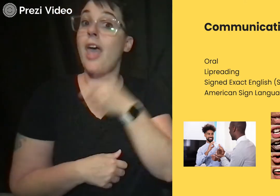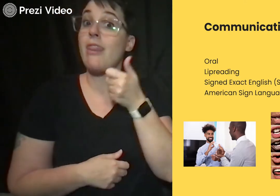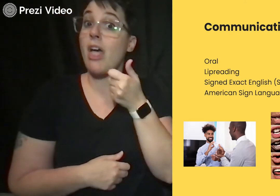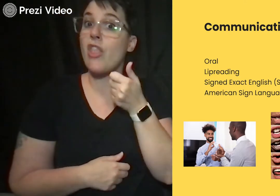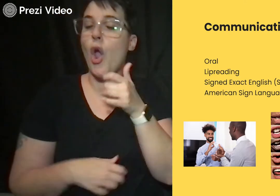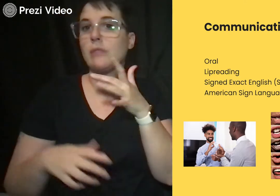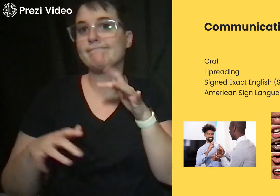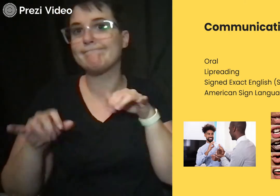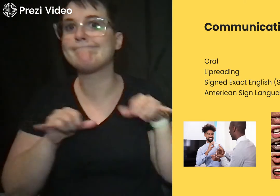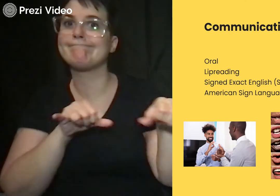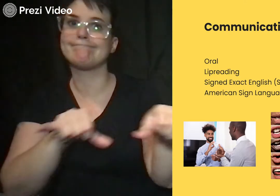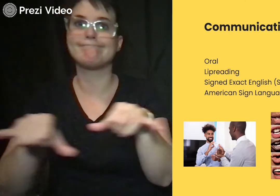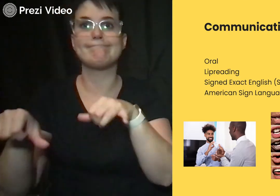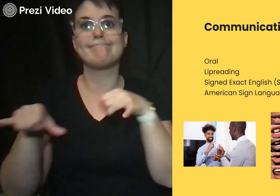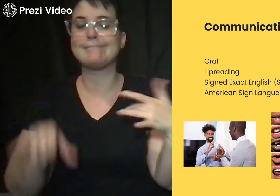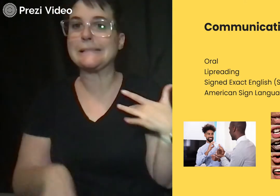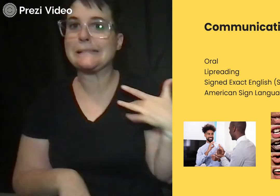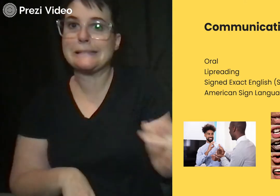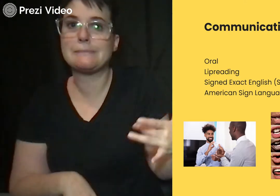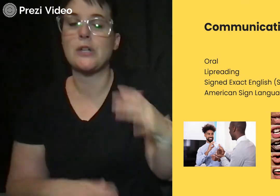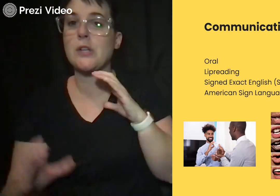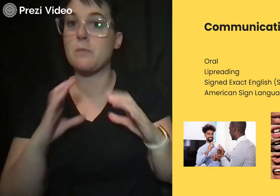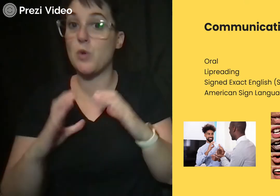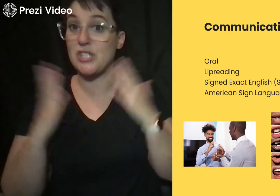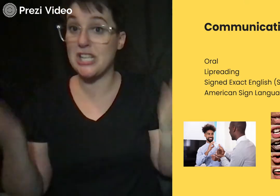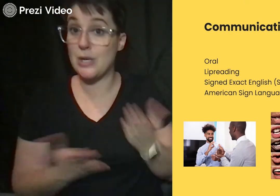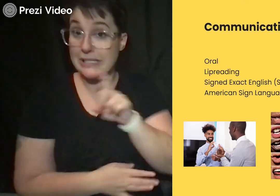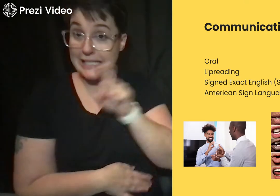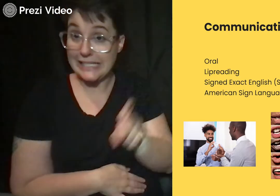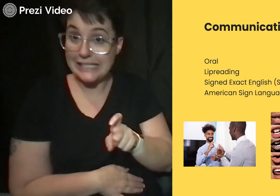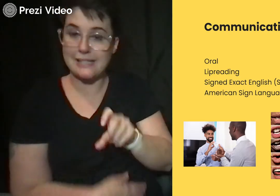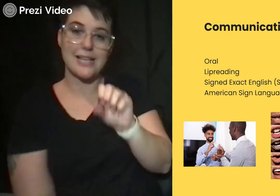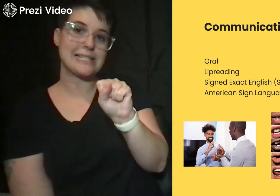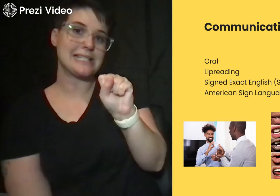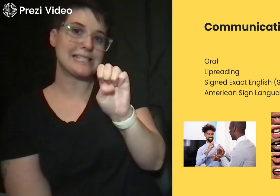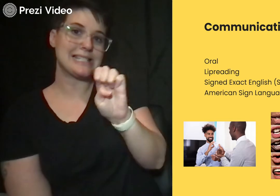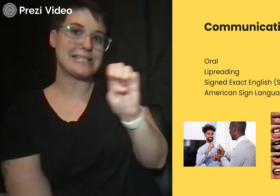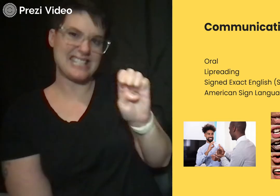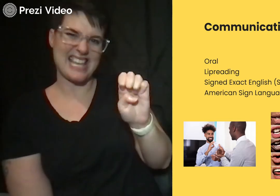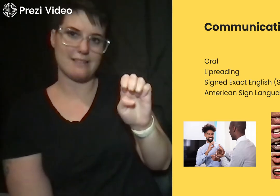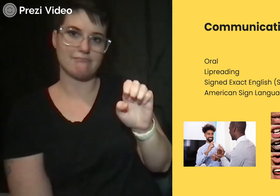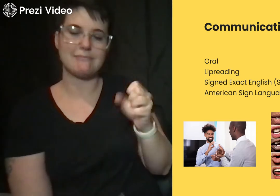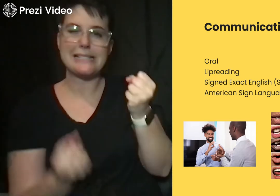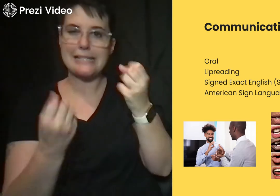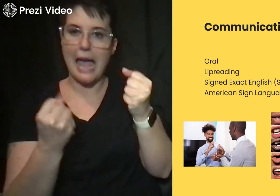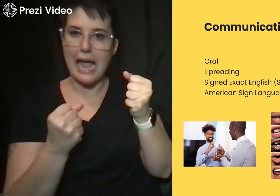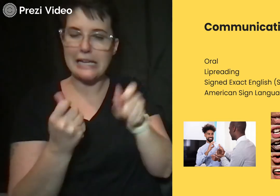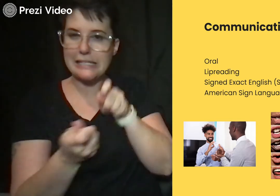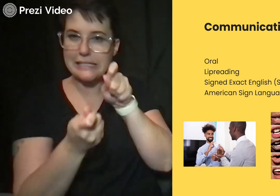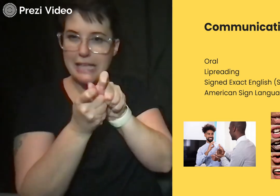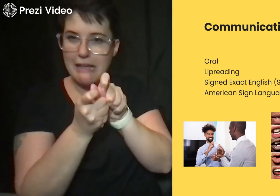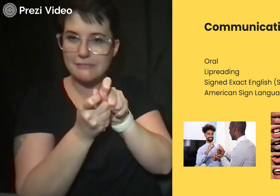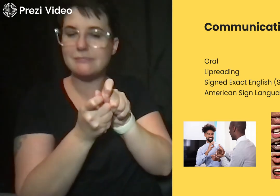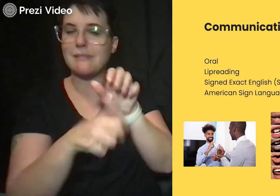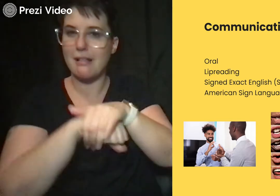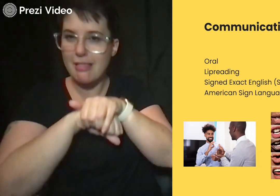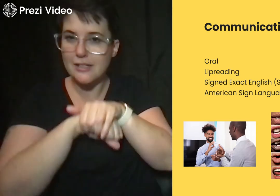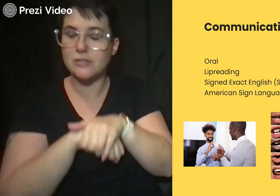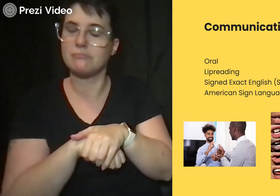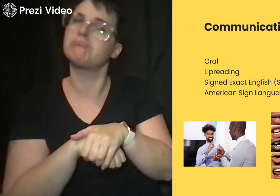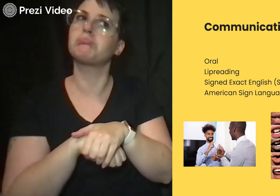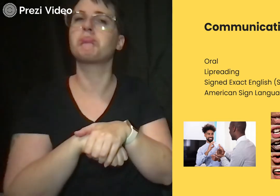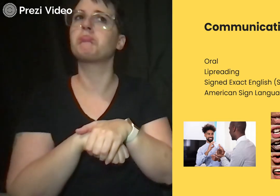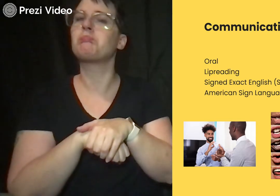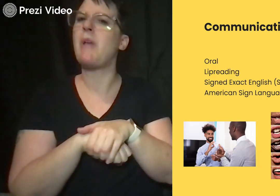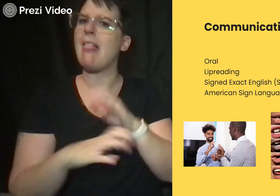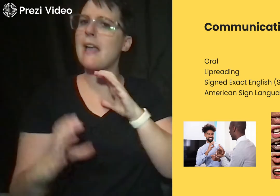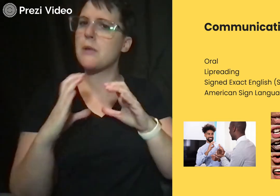Another form of communication common in Texas schools is Signed Exact English, or SEE